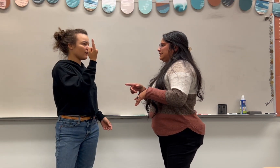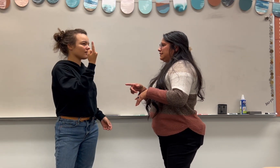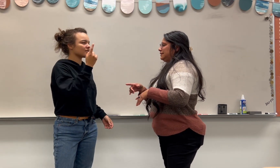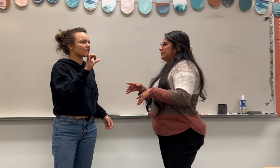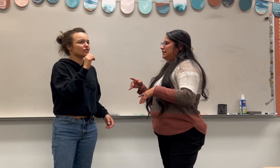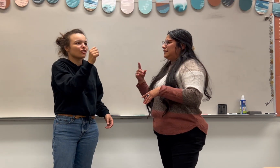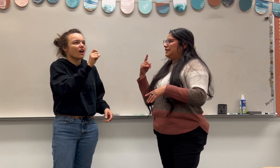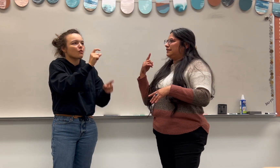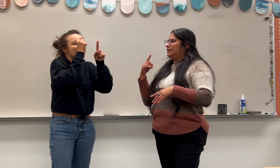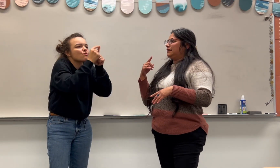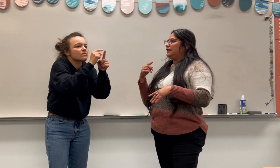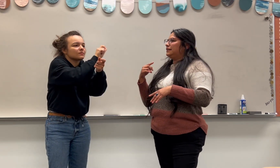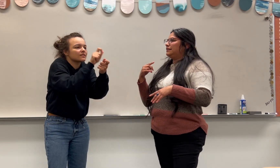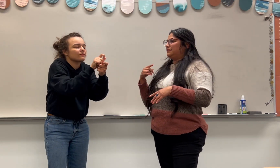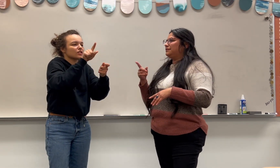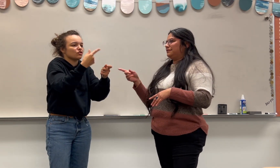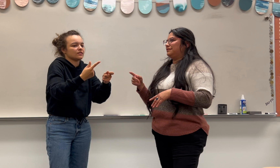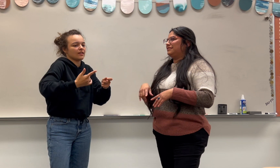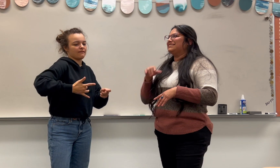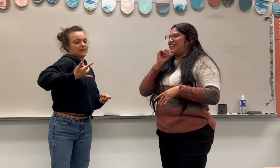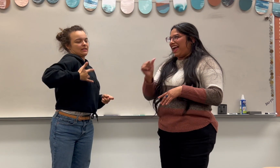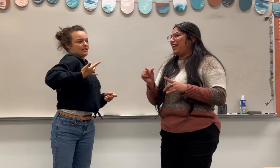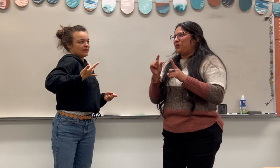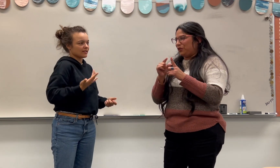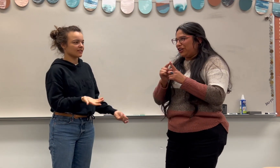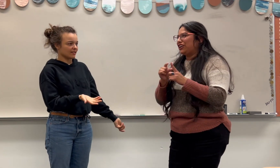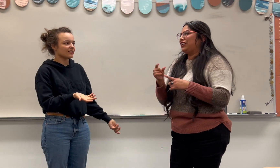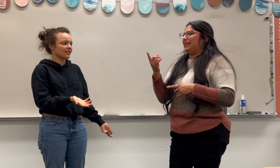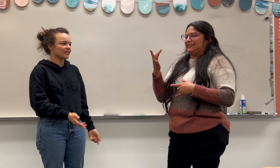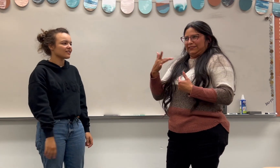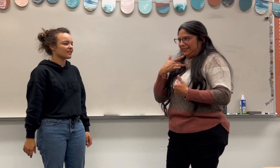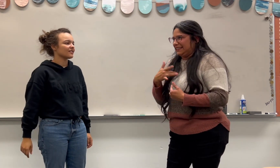that it's the best you've ever seen like there's nothing that compares to it sometimes it's those